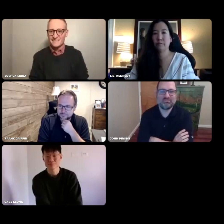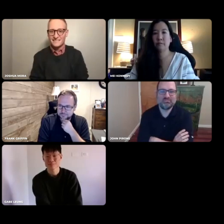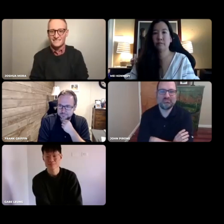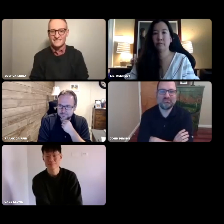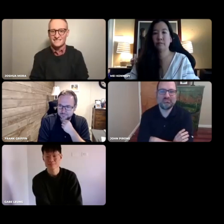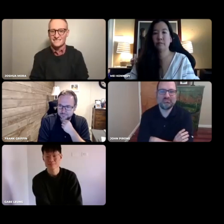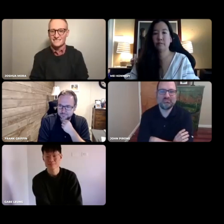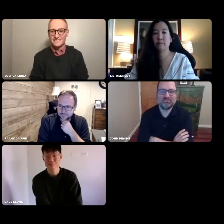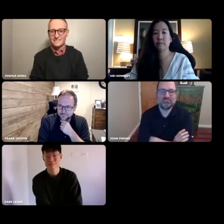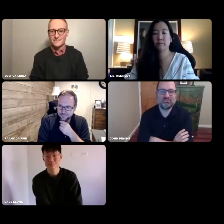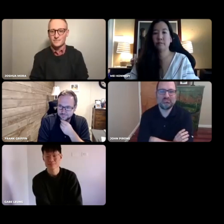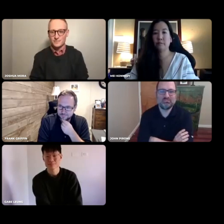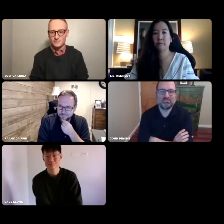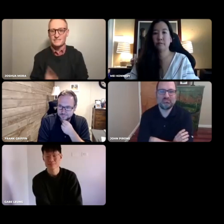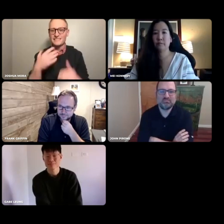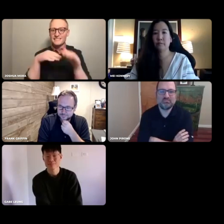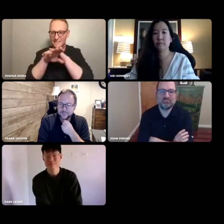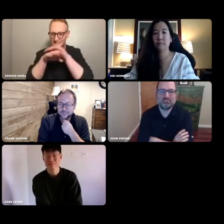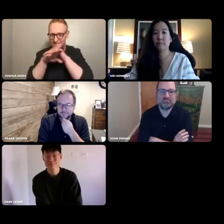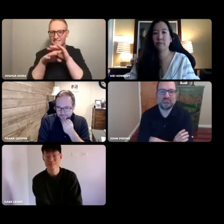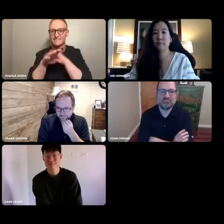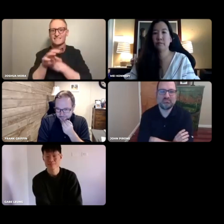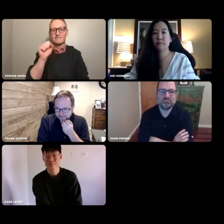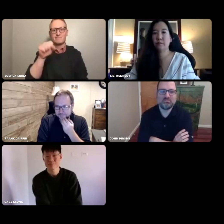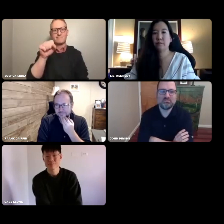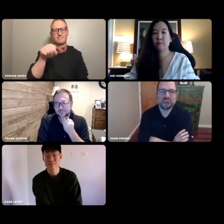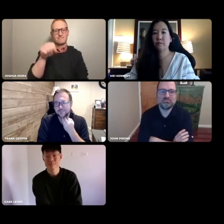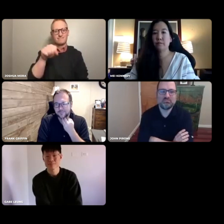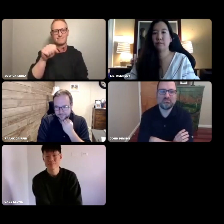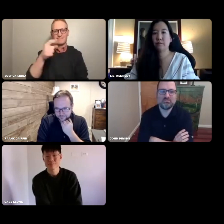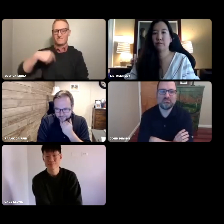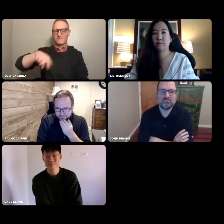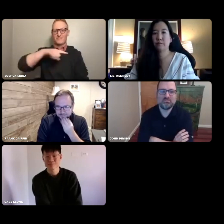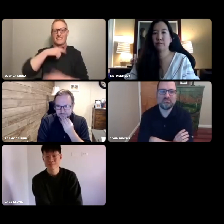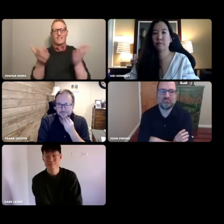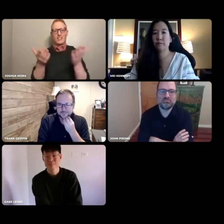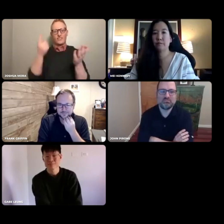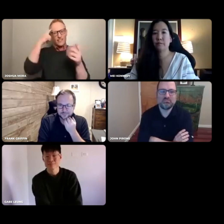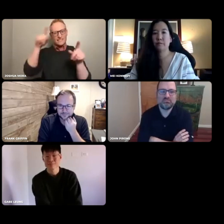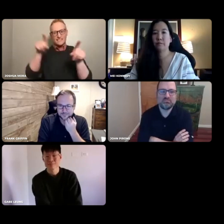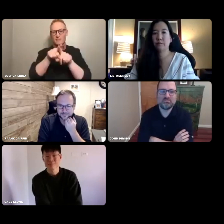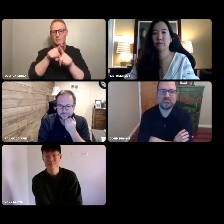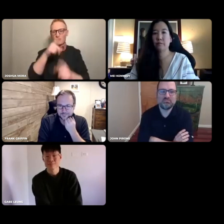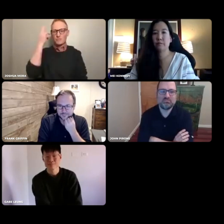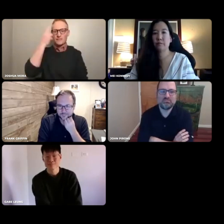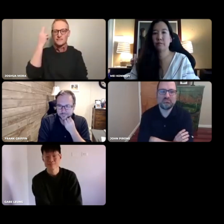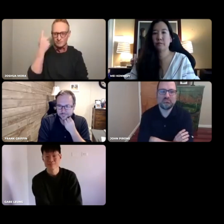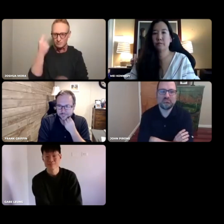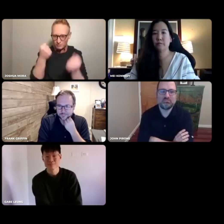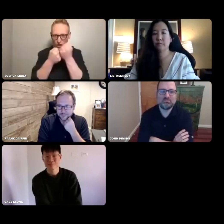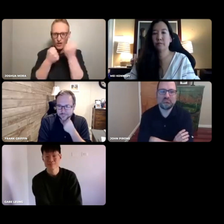We'll have to go through a big difficulty.